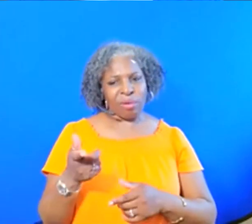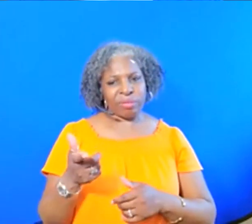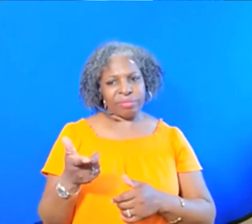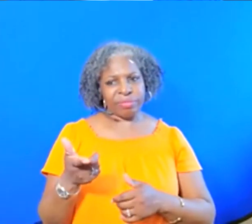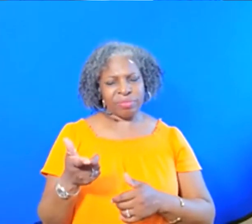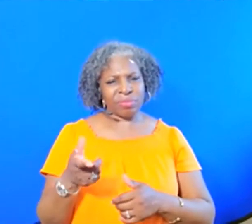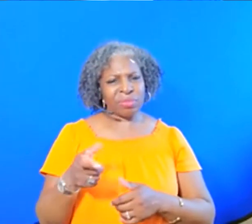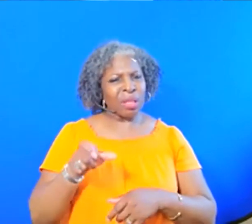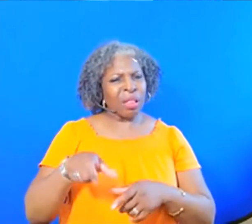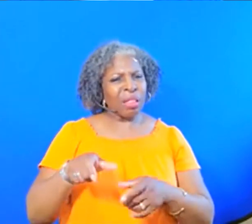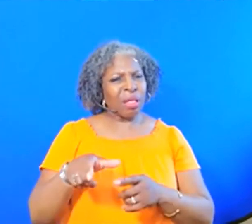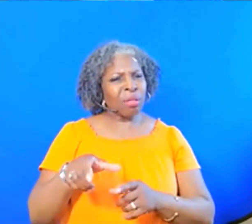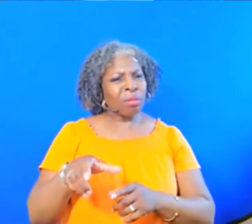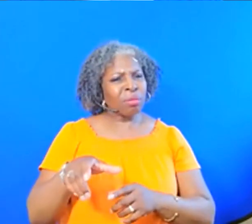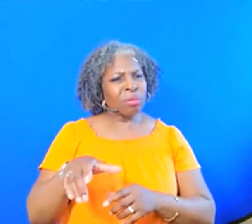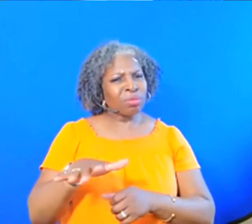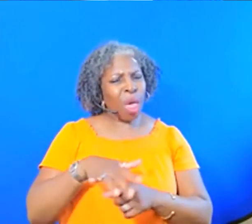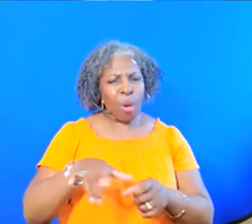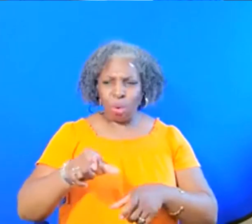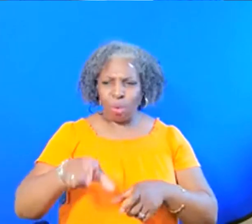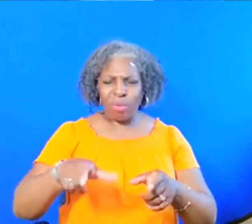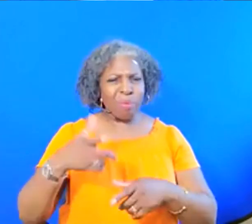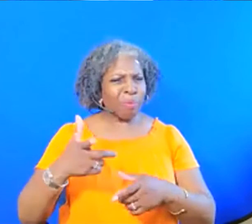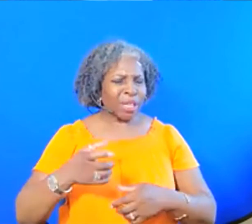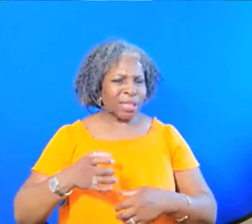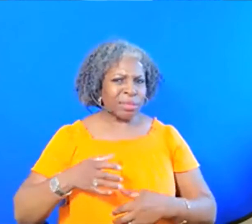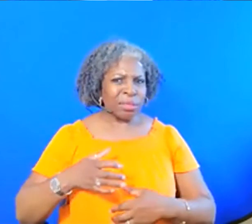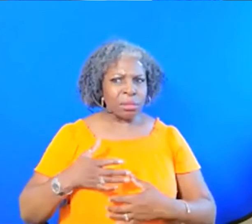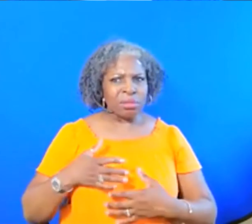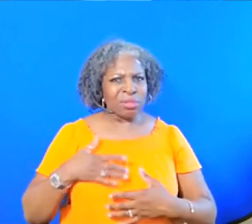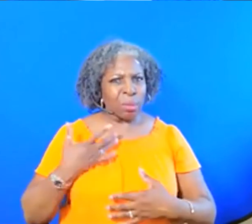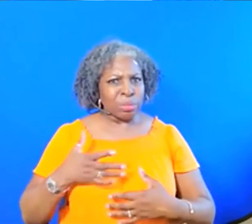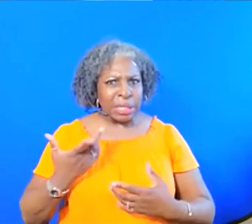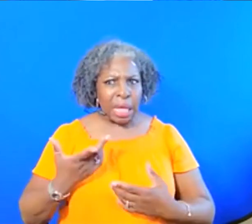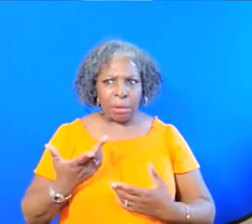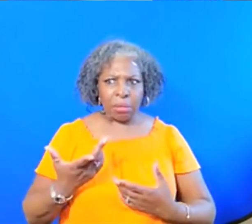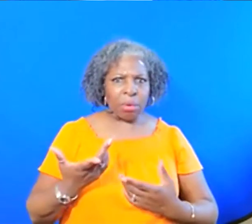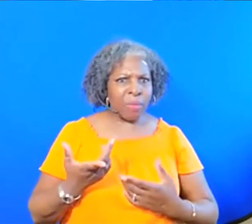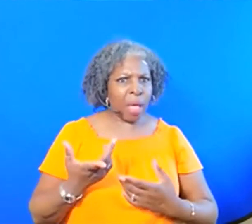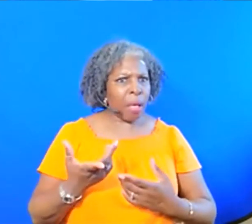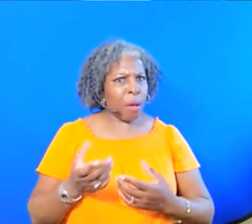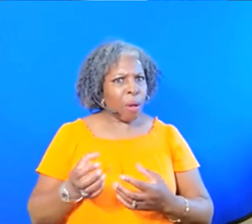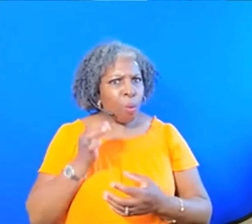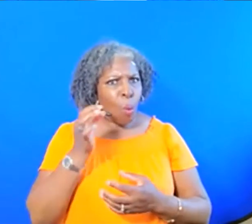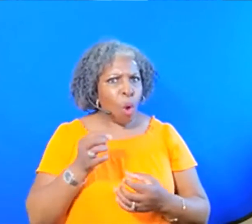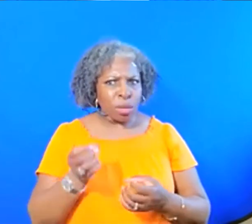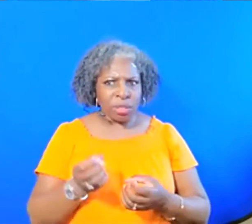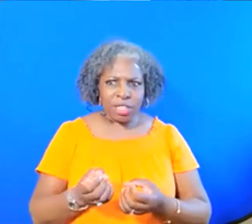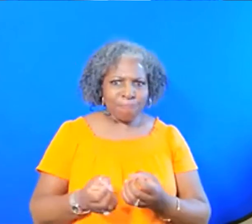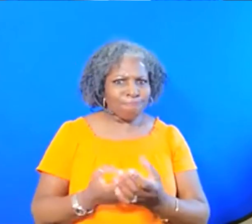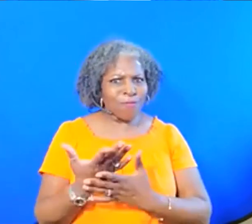And so that was an interesting thing to enter into. But I think when our temporary, I don't think but I know when our temporary